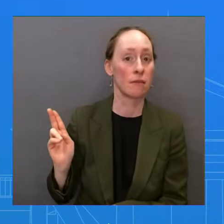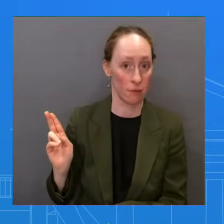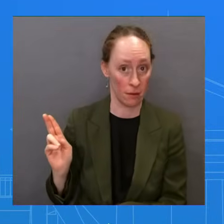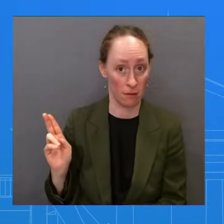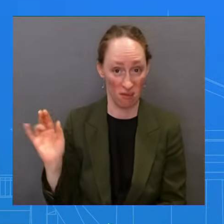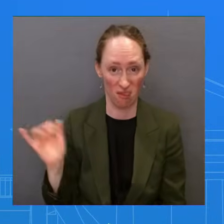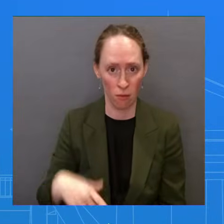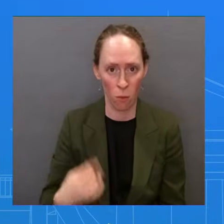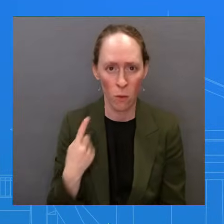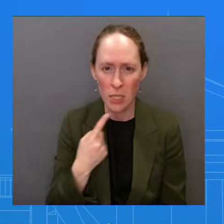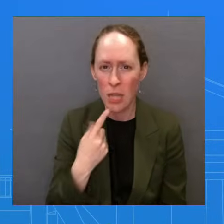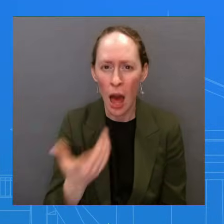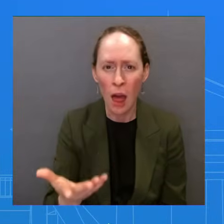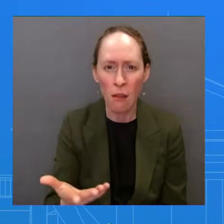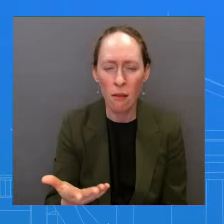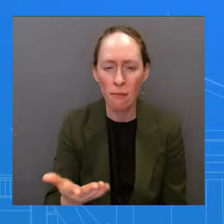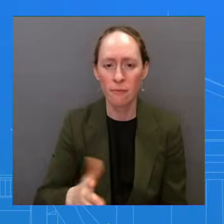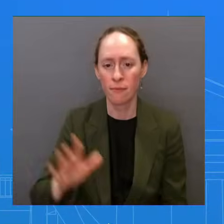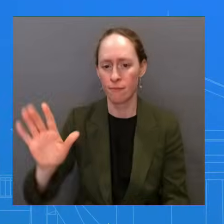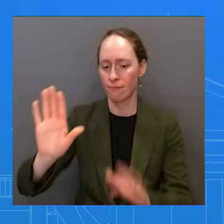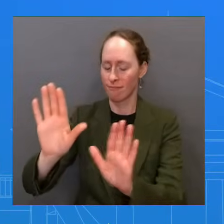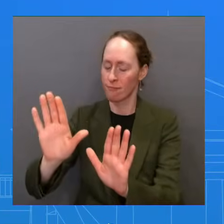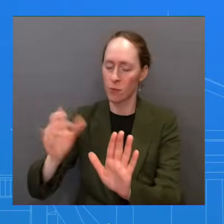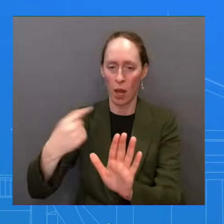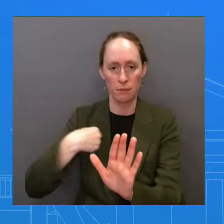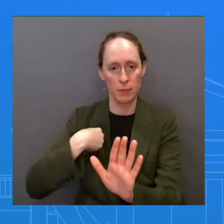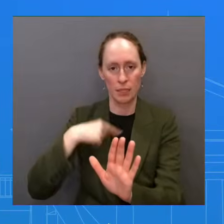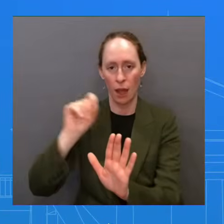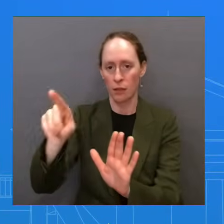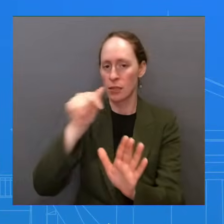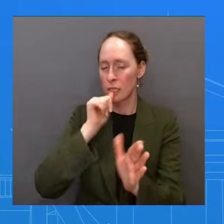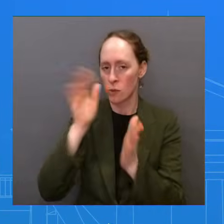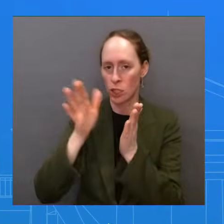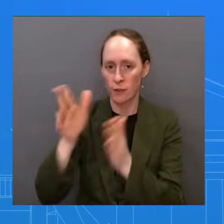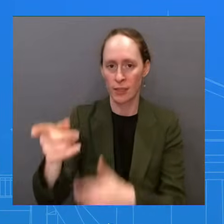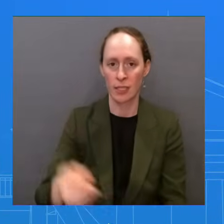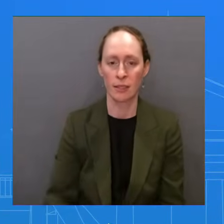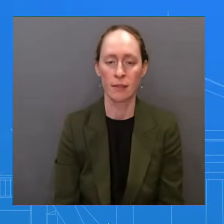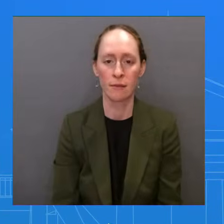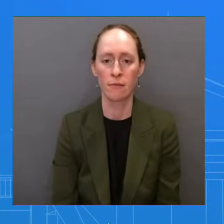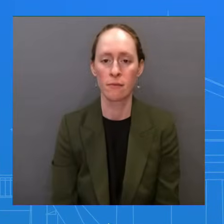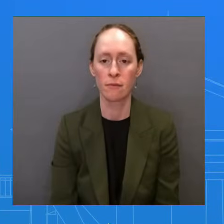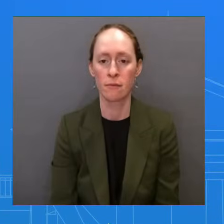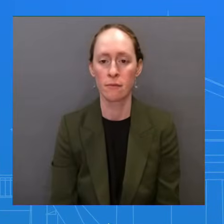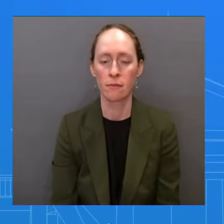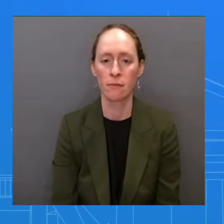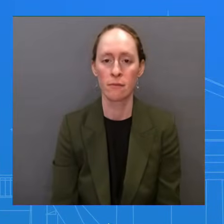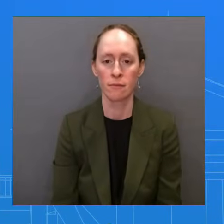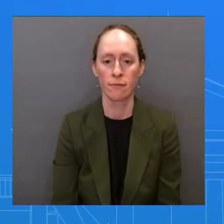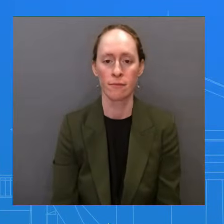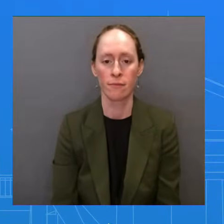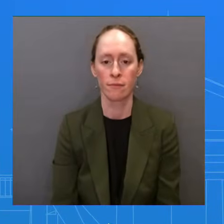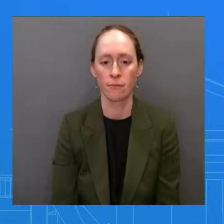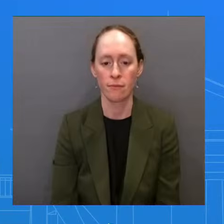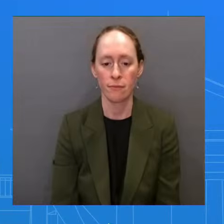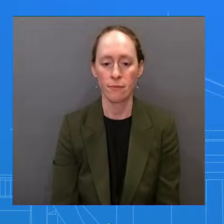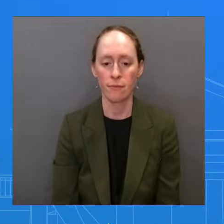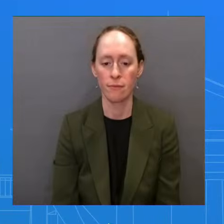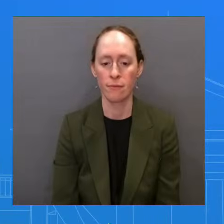So, on the JOLTS report today, the economic news. So the number of layoffs and discharges rose to 1.8 million,